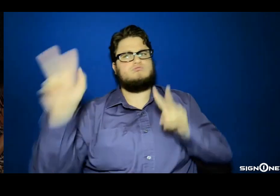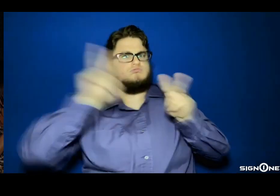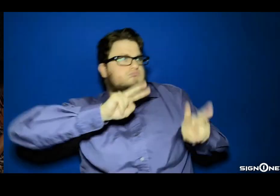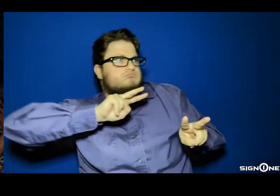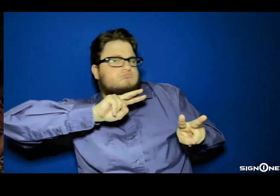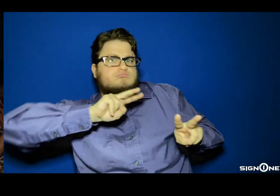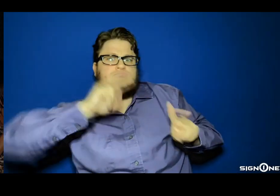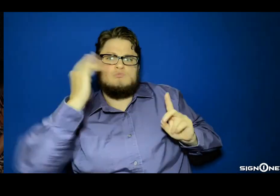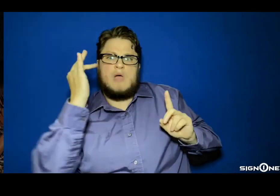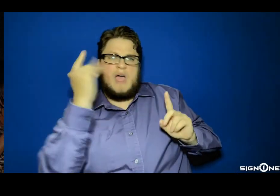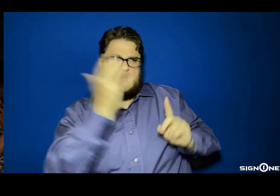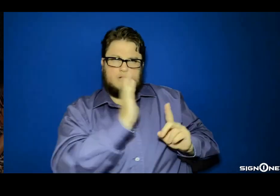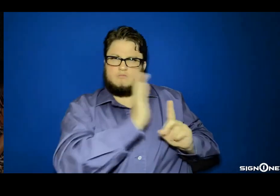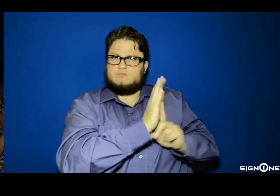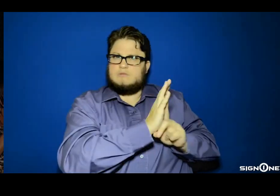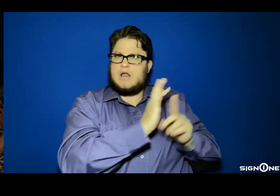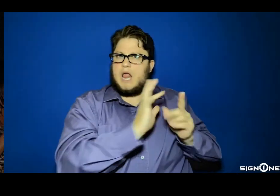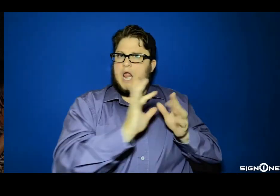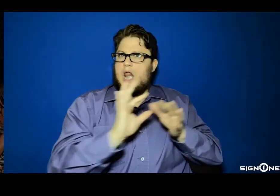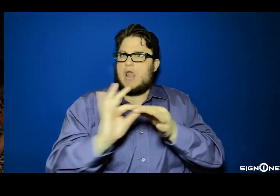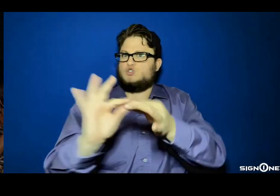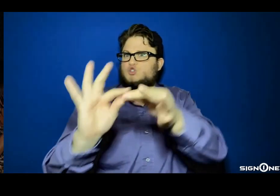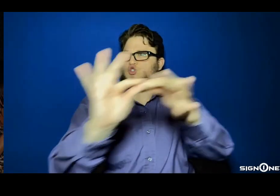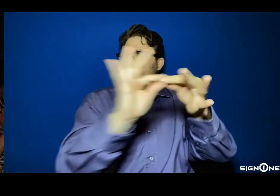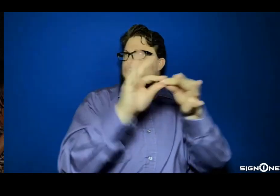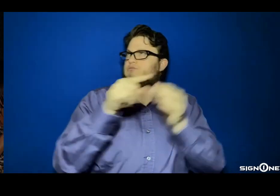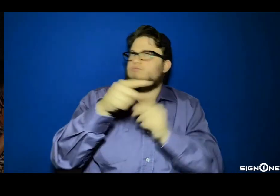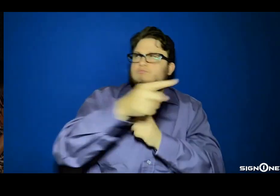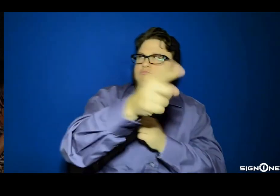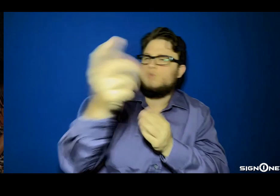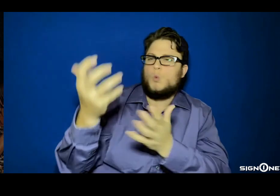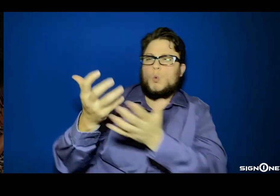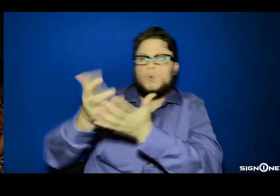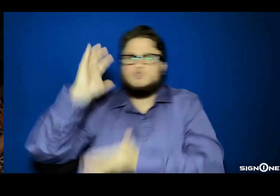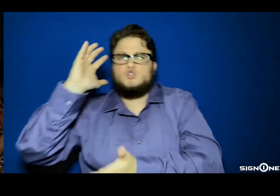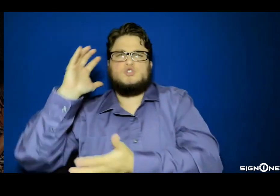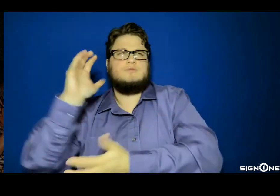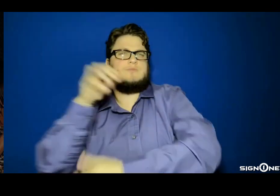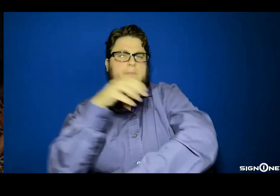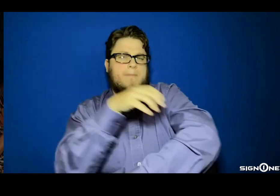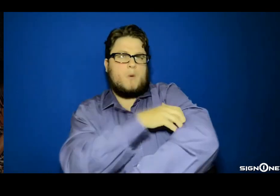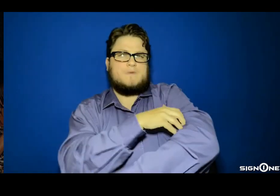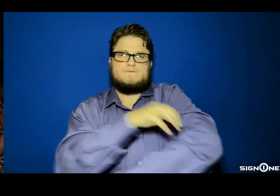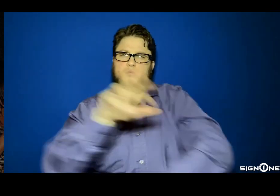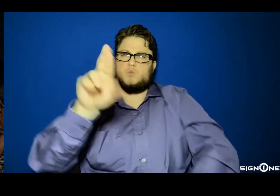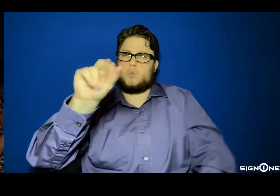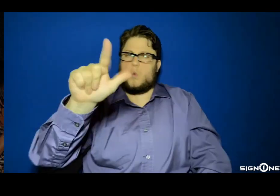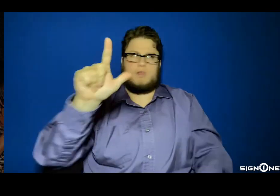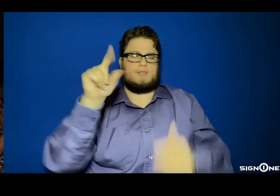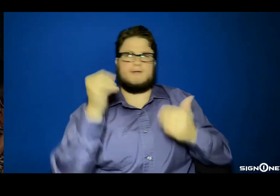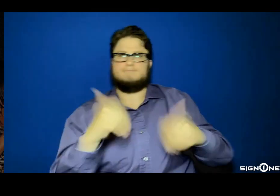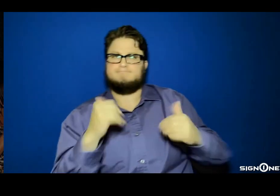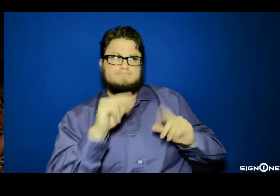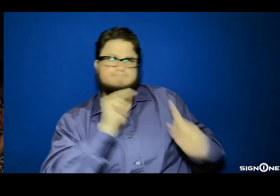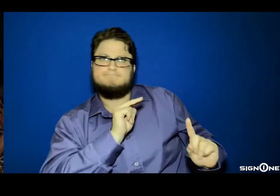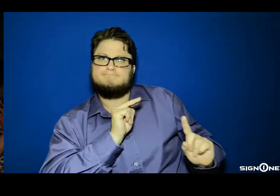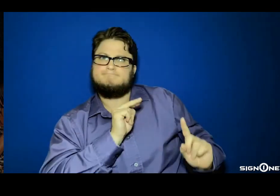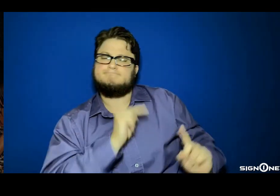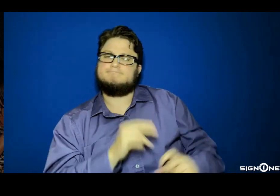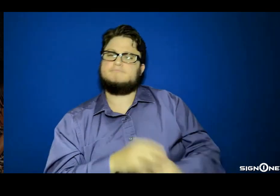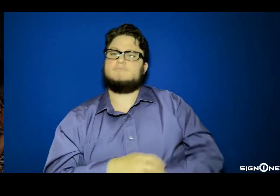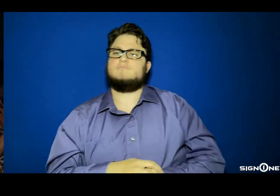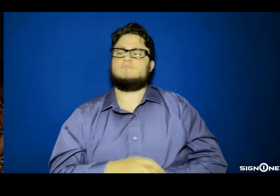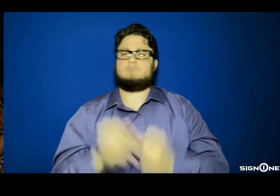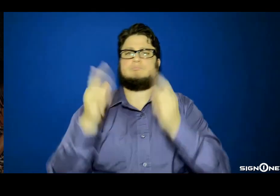around the world because of its connections to the rich, powerful and royal.